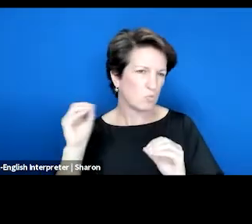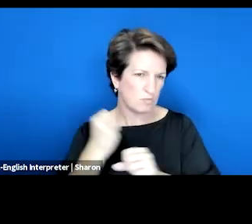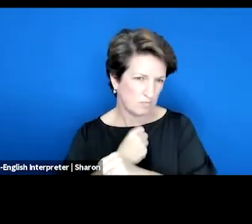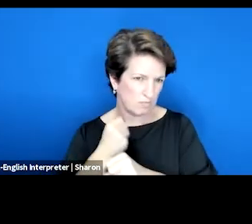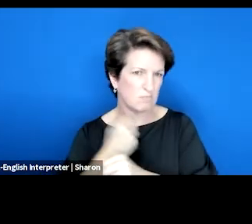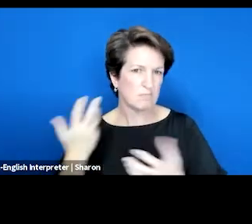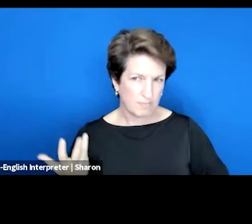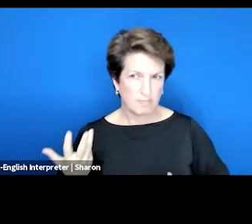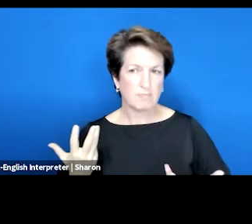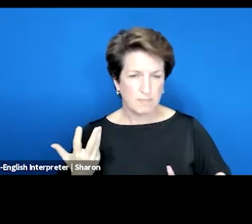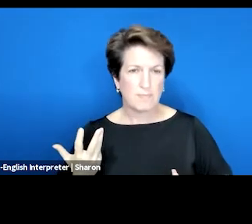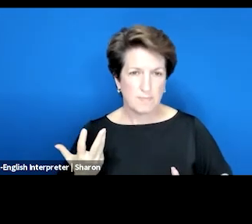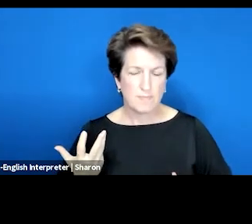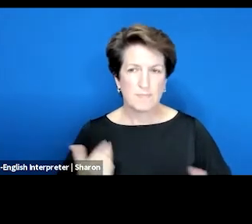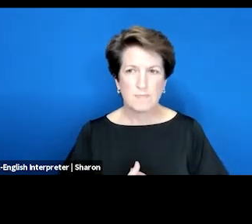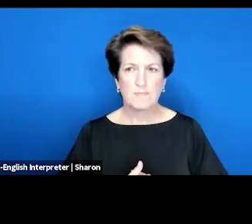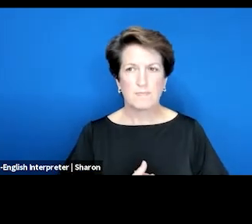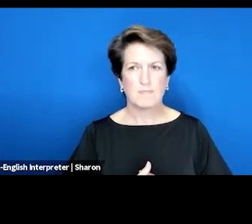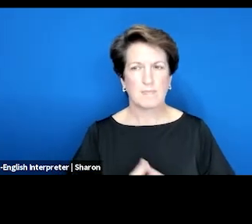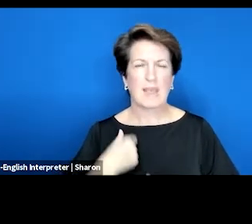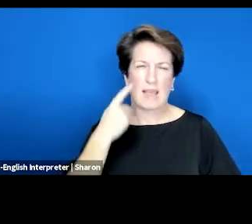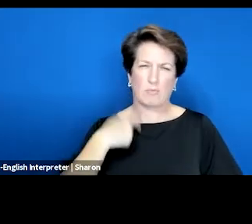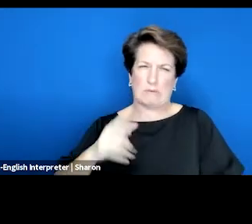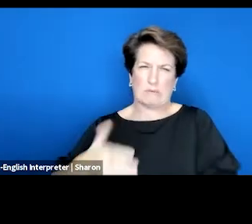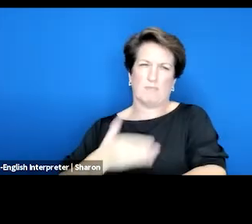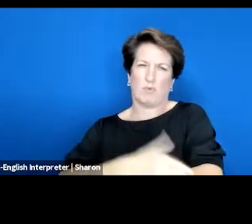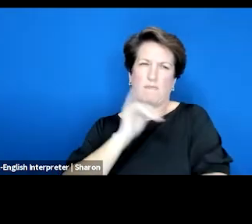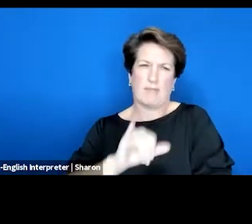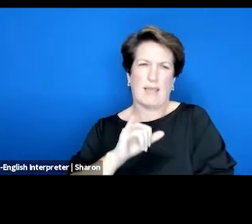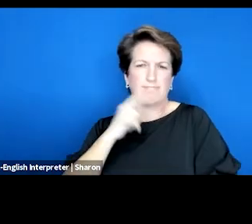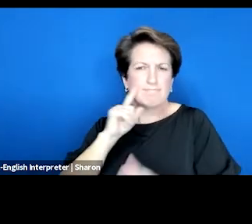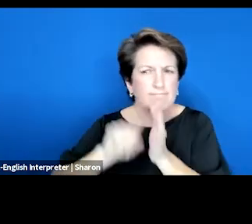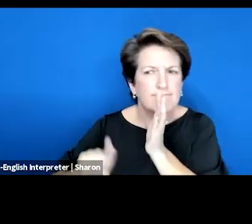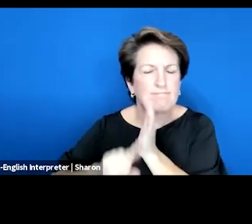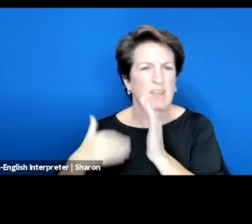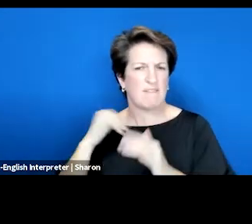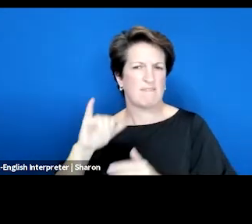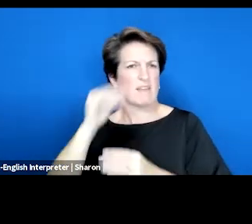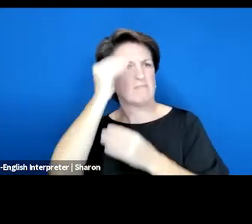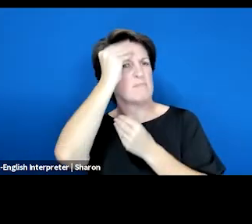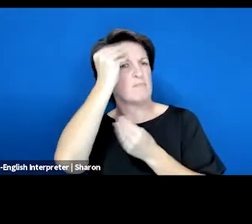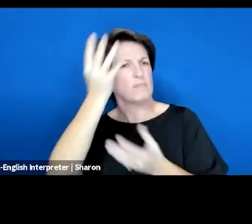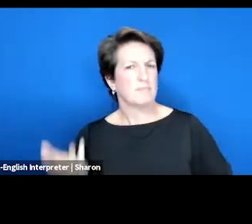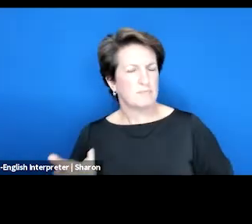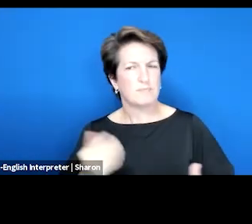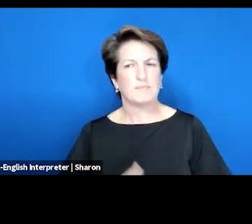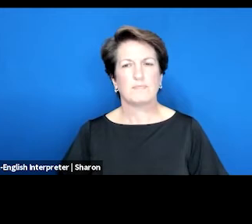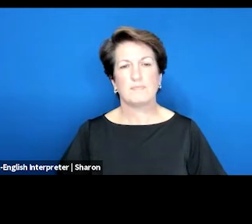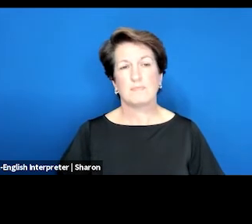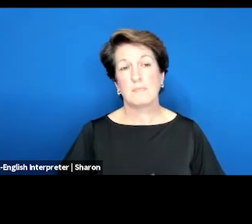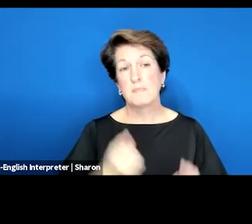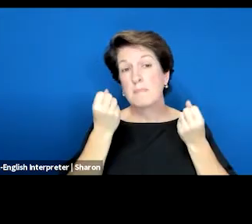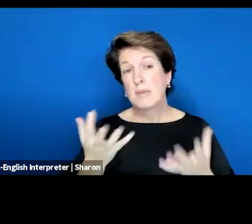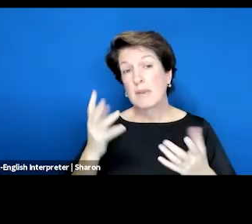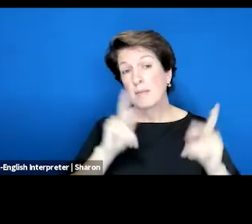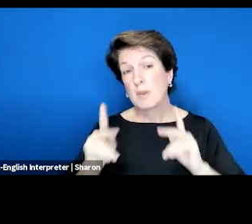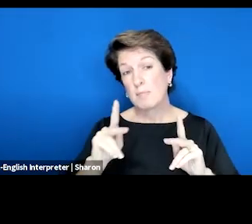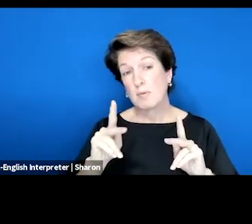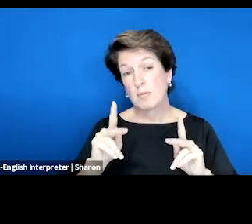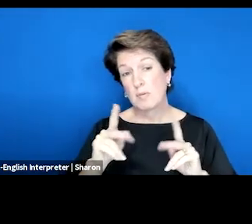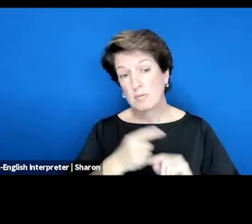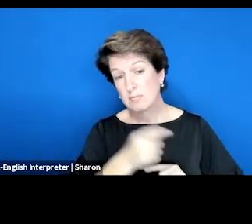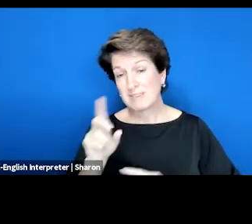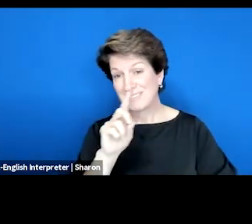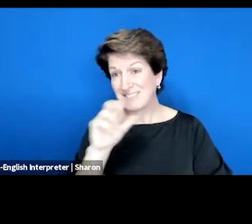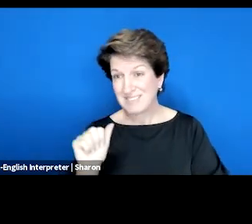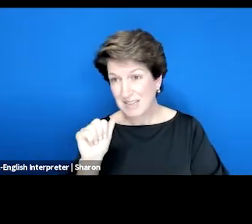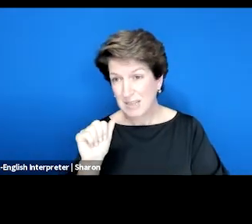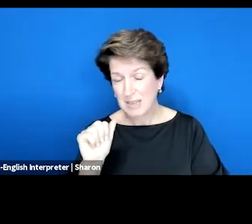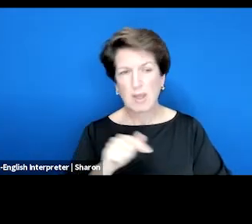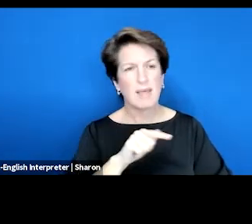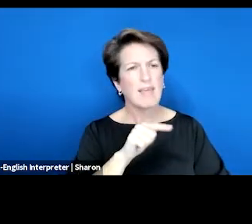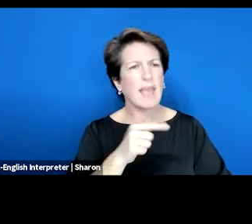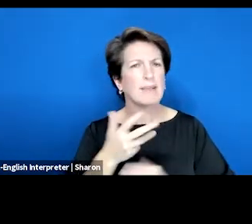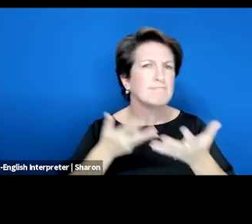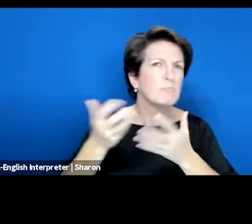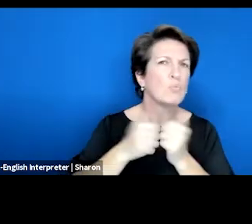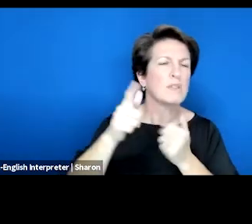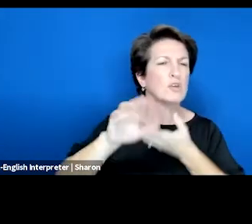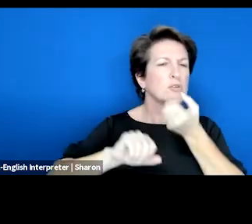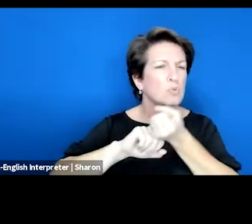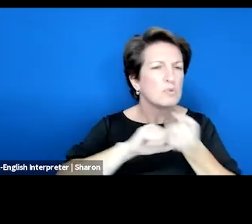January and November